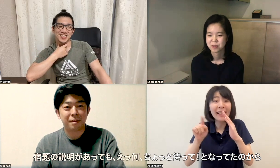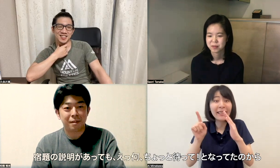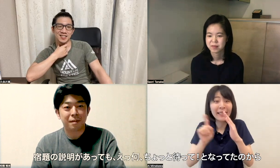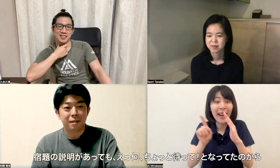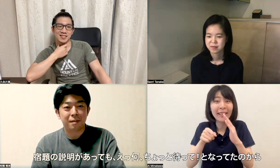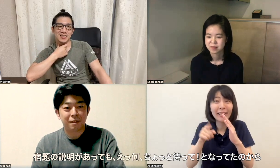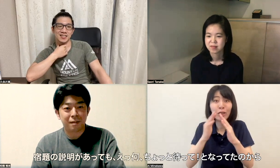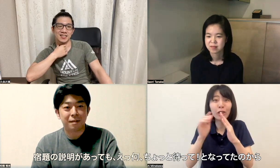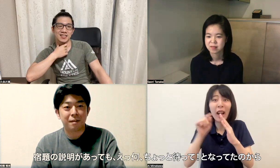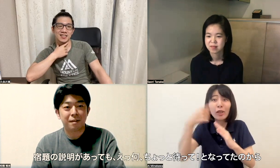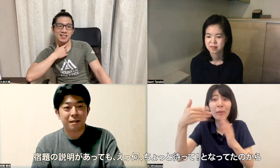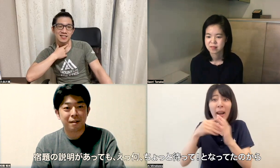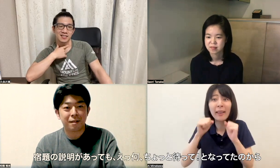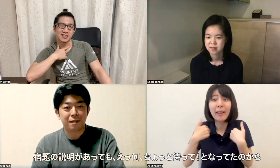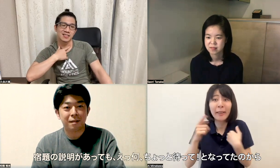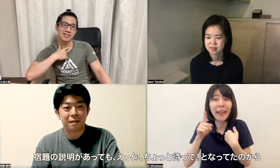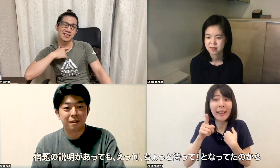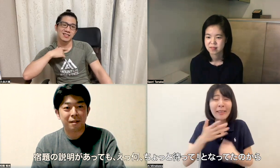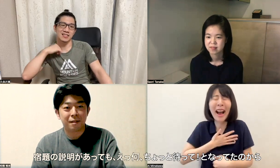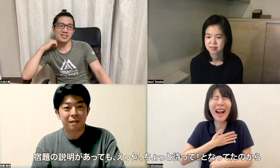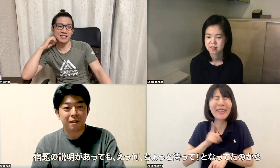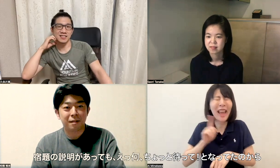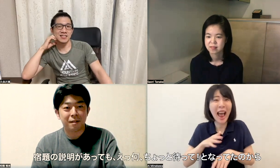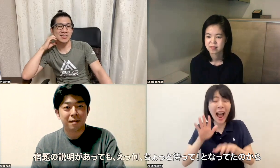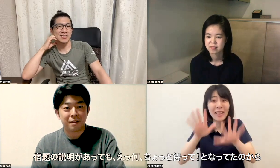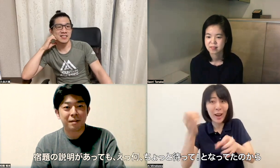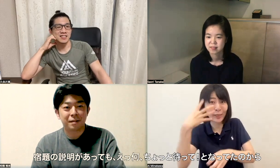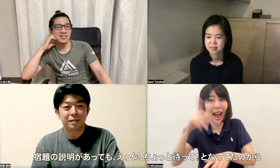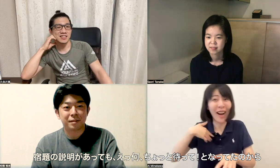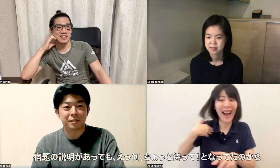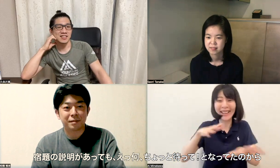At first it was hard for me to catch the info about homework,